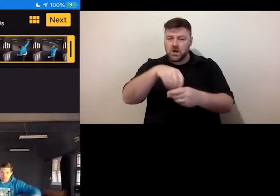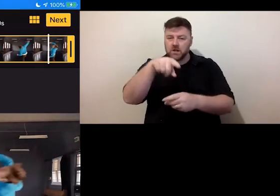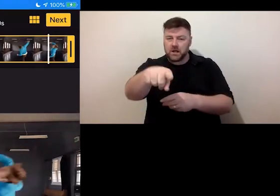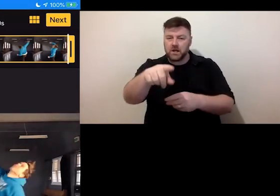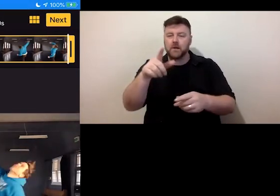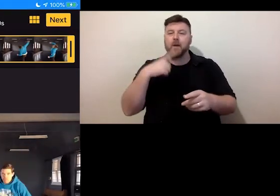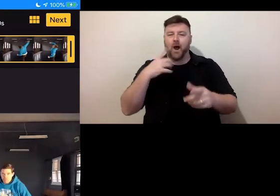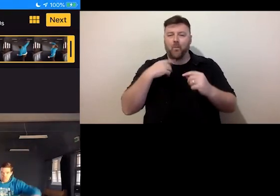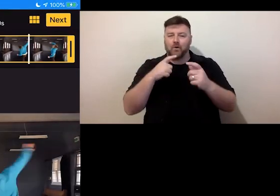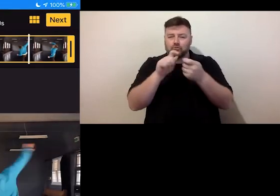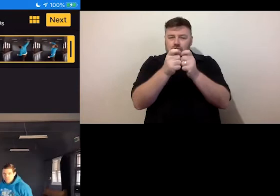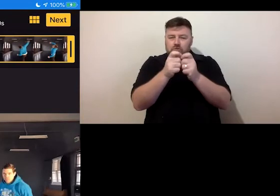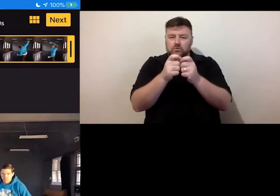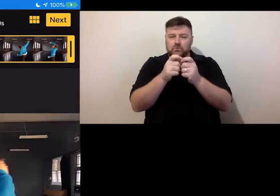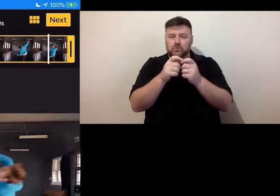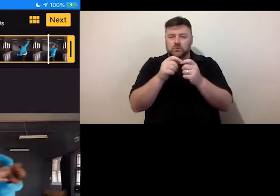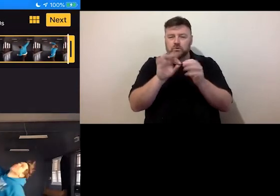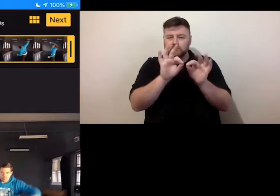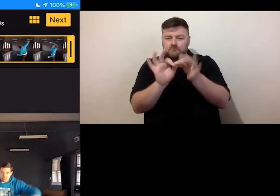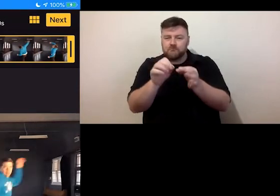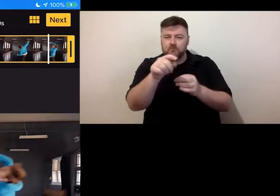So I'm going to play with the speed because, to make